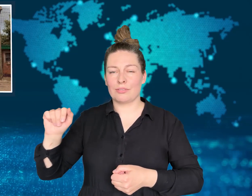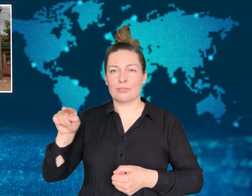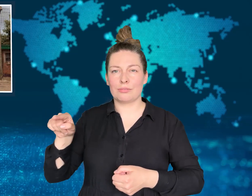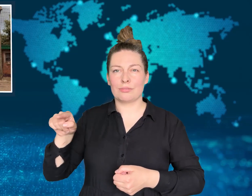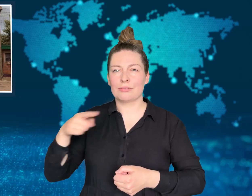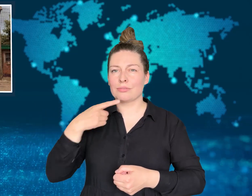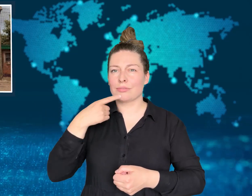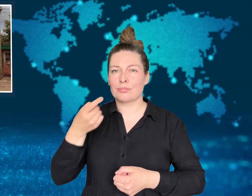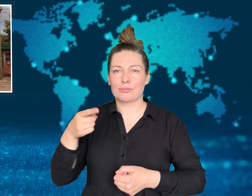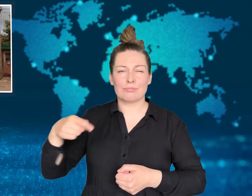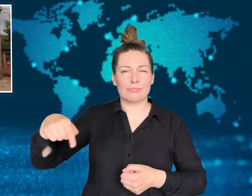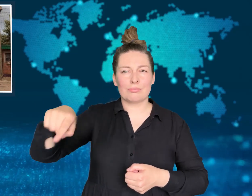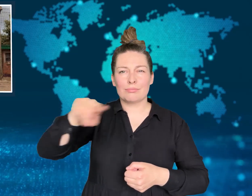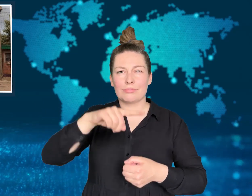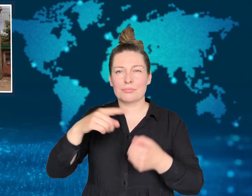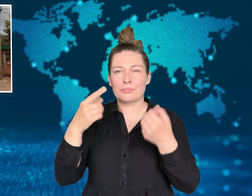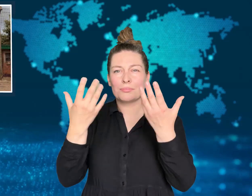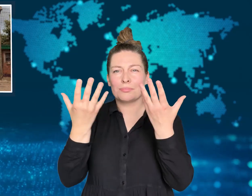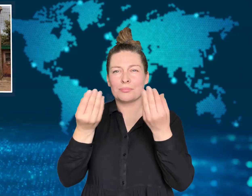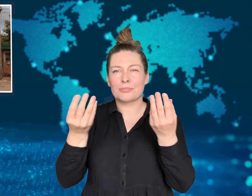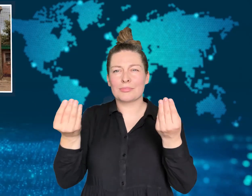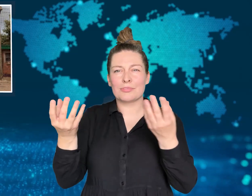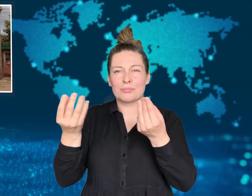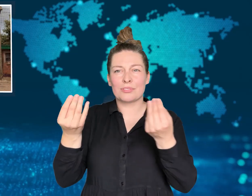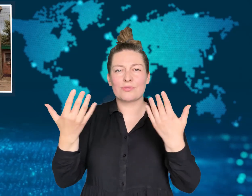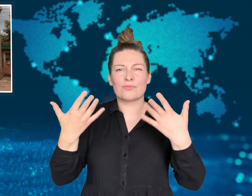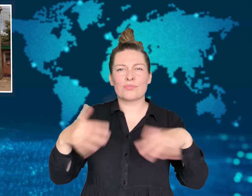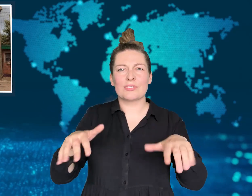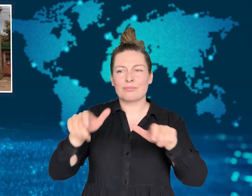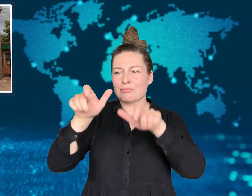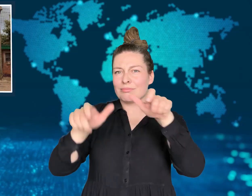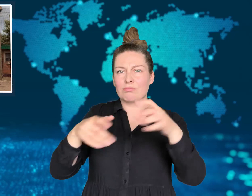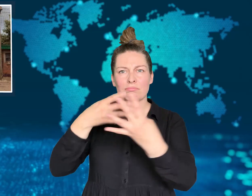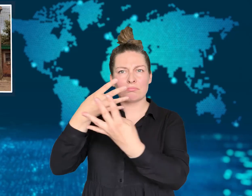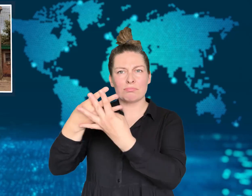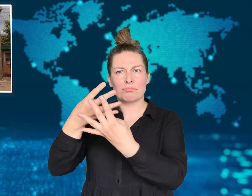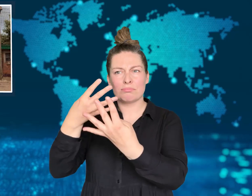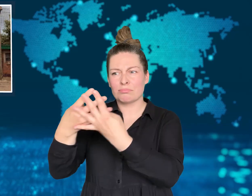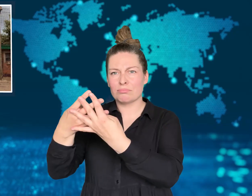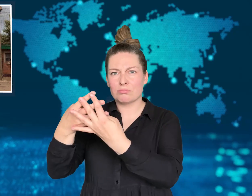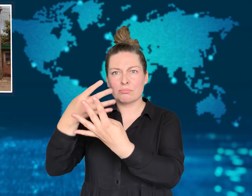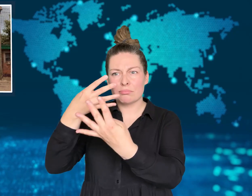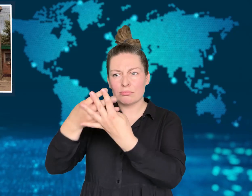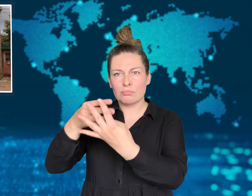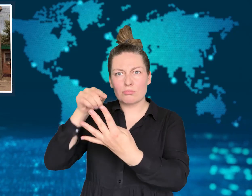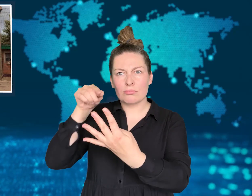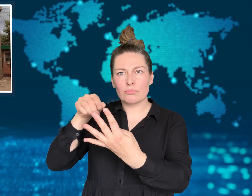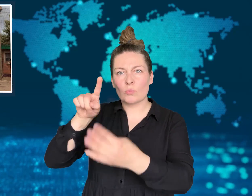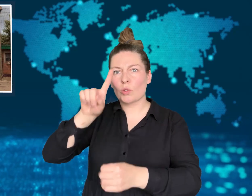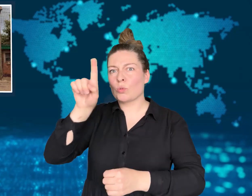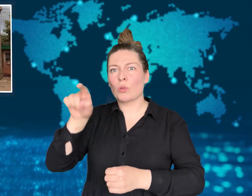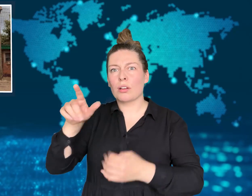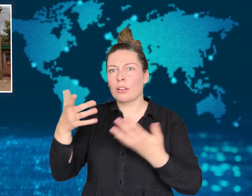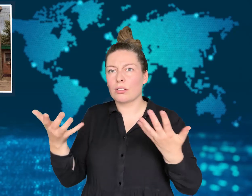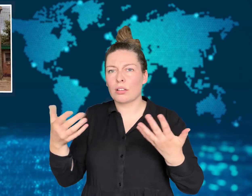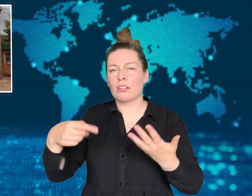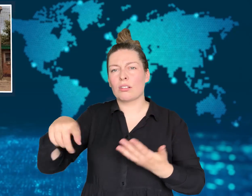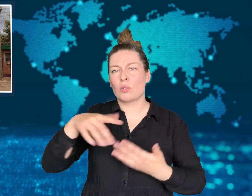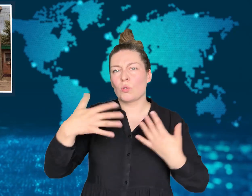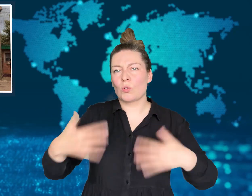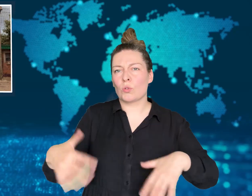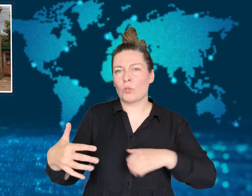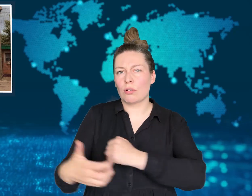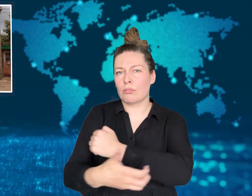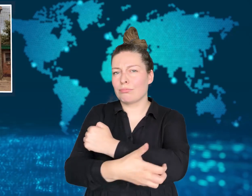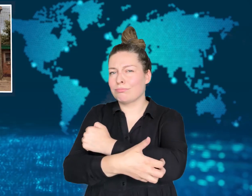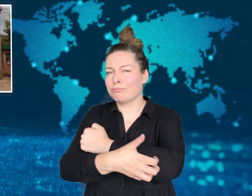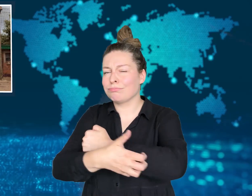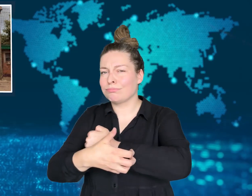Edson Chihota, the head of the Zimbabwe Association for Crime Prevention